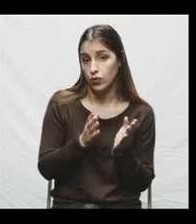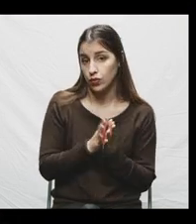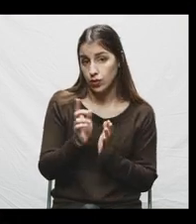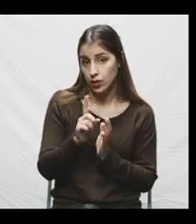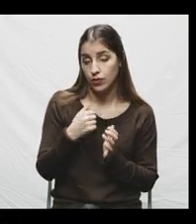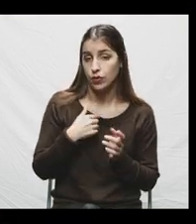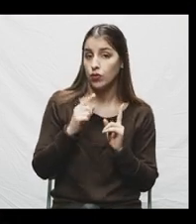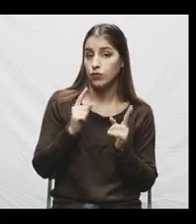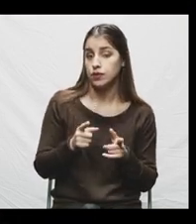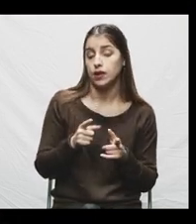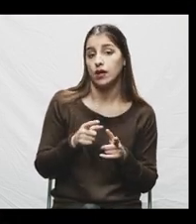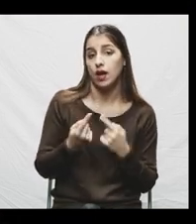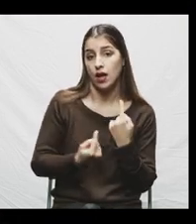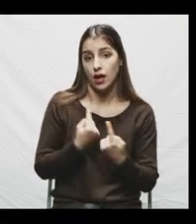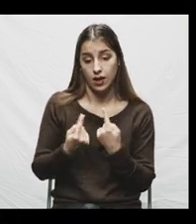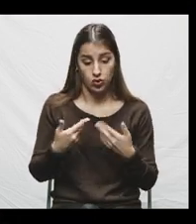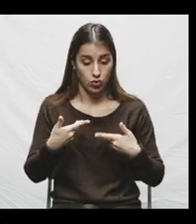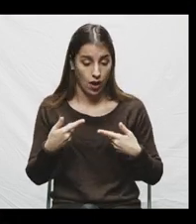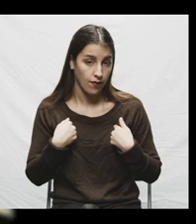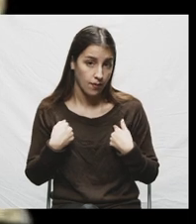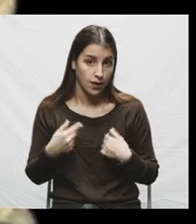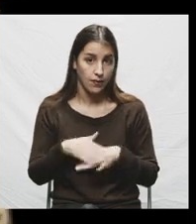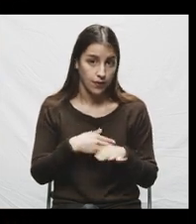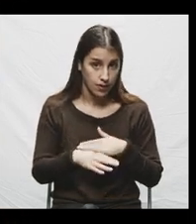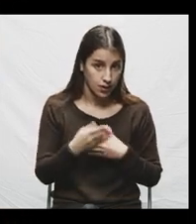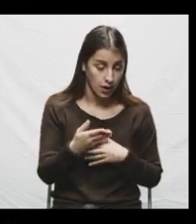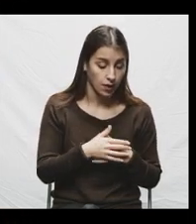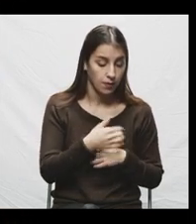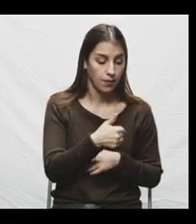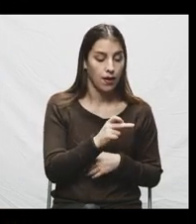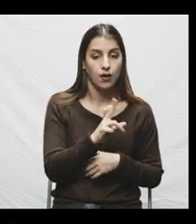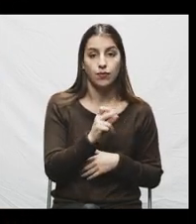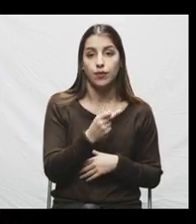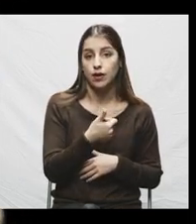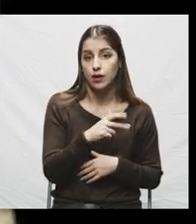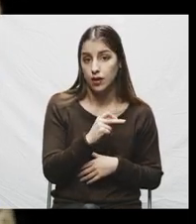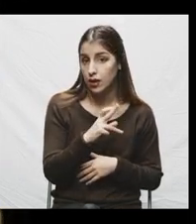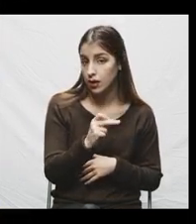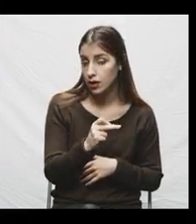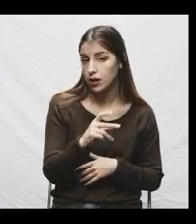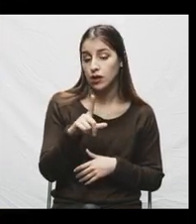Of course. — I started having someone helping in production, Bárbara...